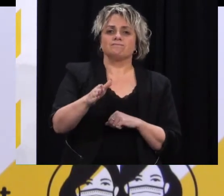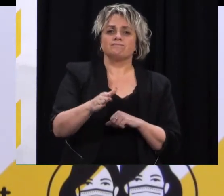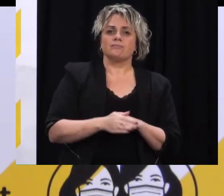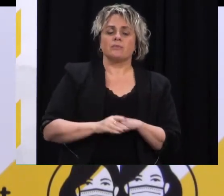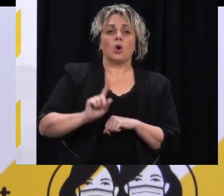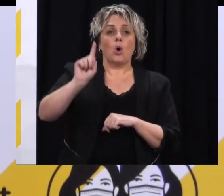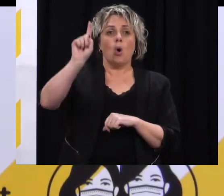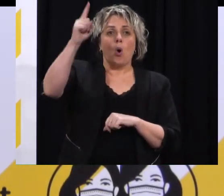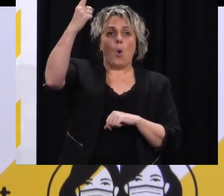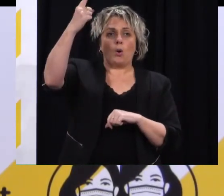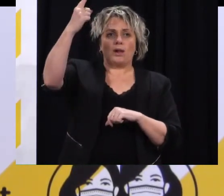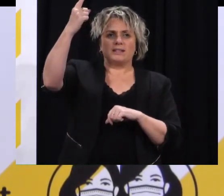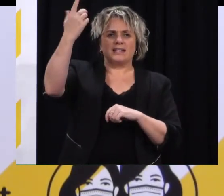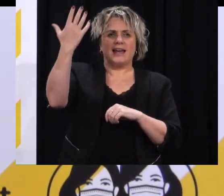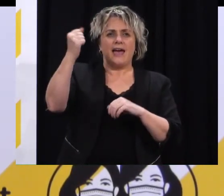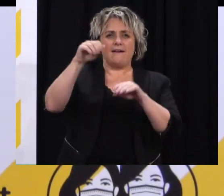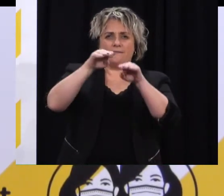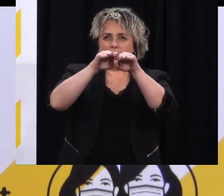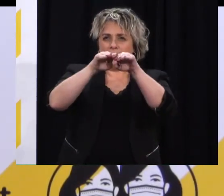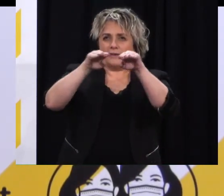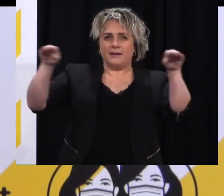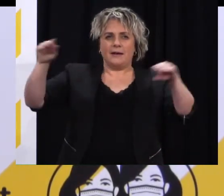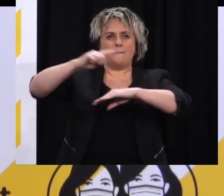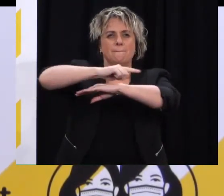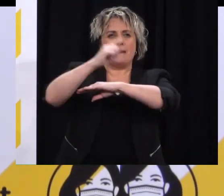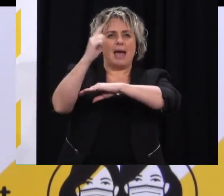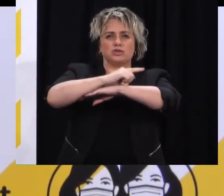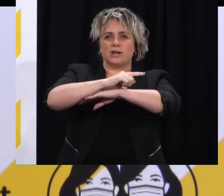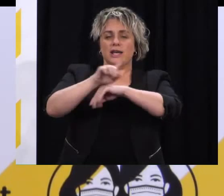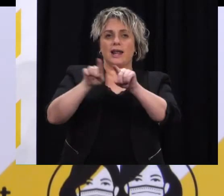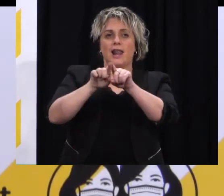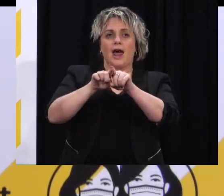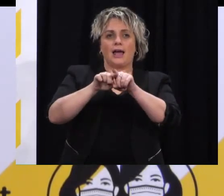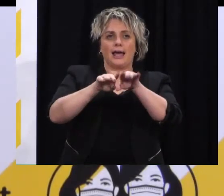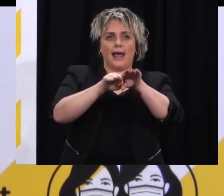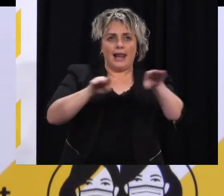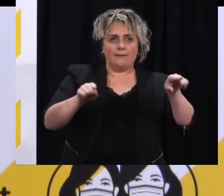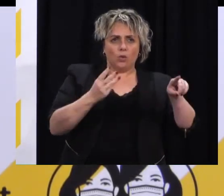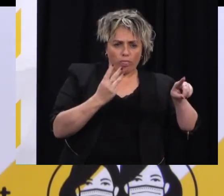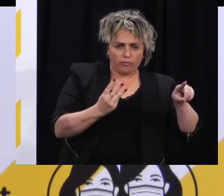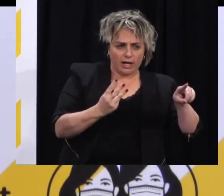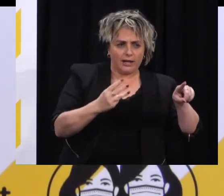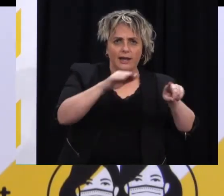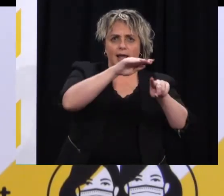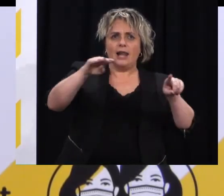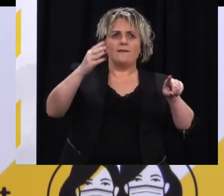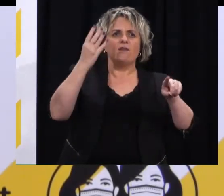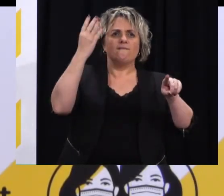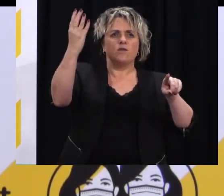possible. But it is a disappointment we couldn't have